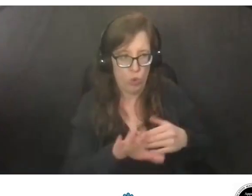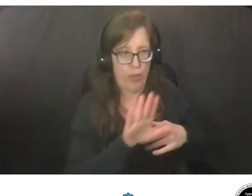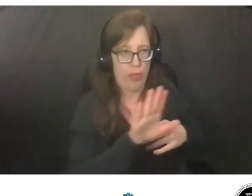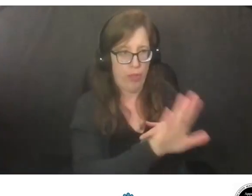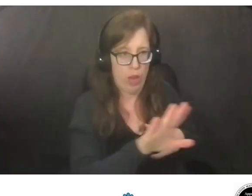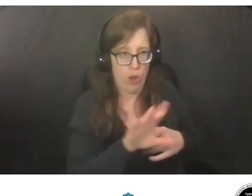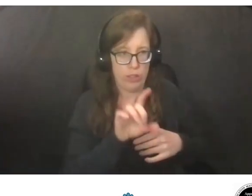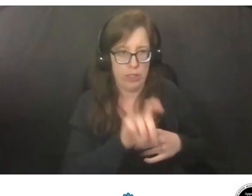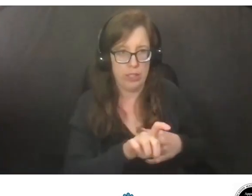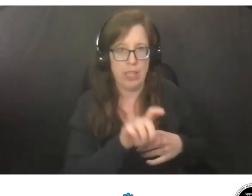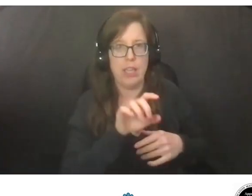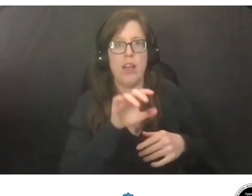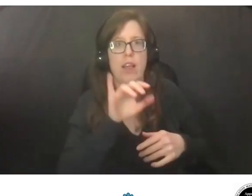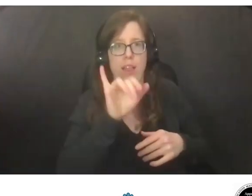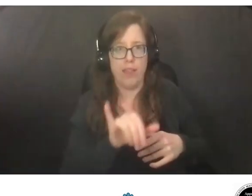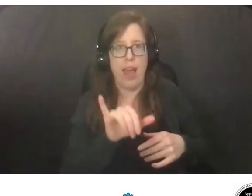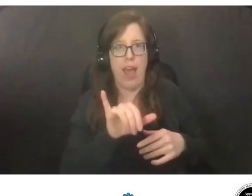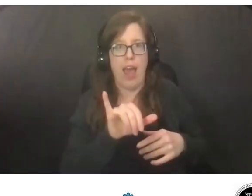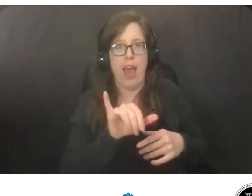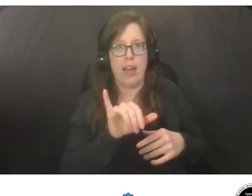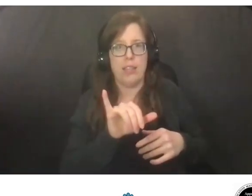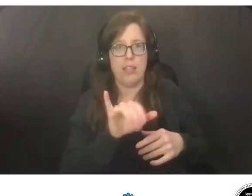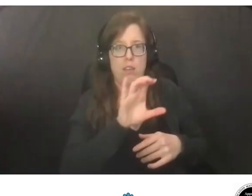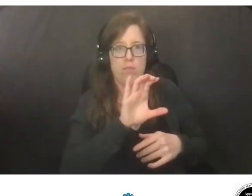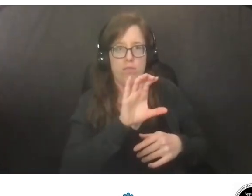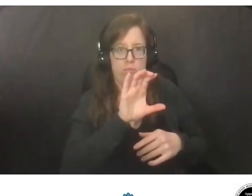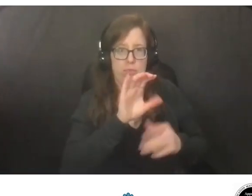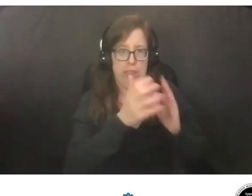sure that those compensatory strategies make sense for that specific student.